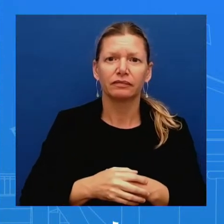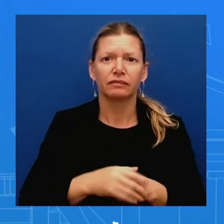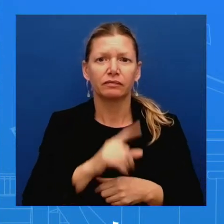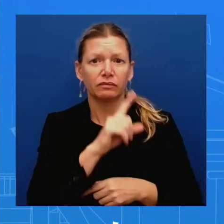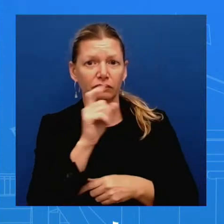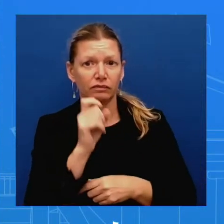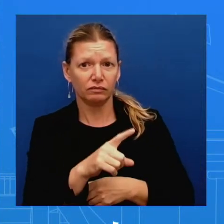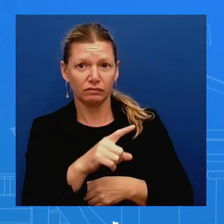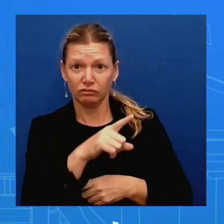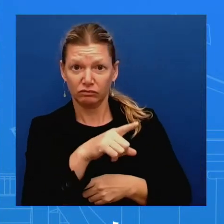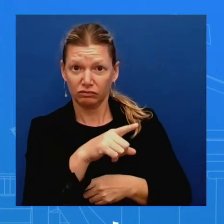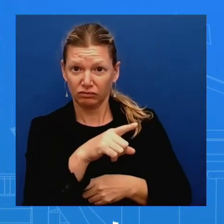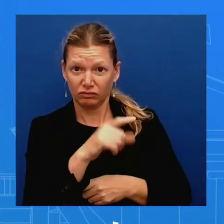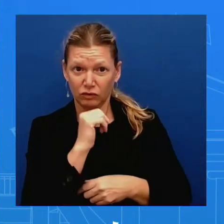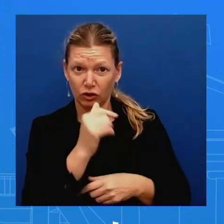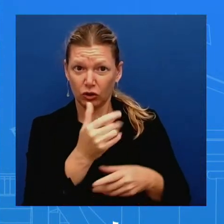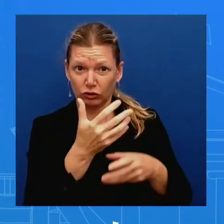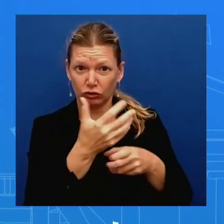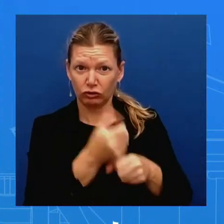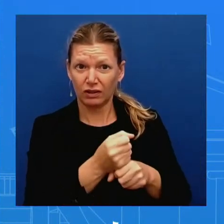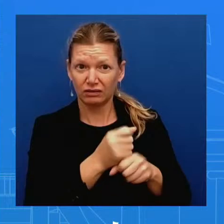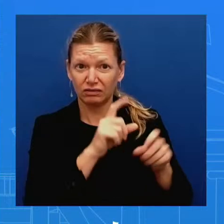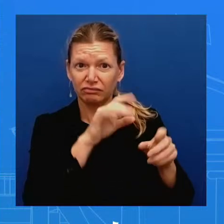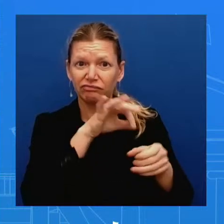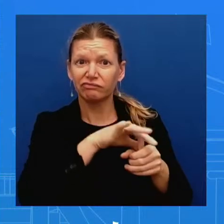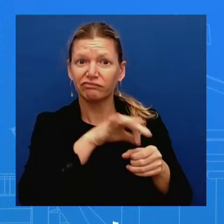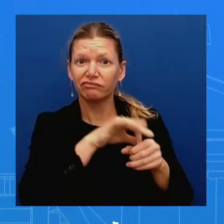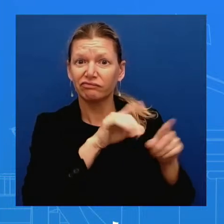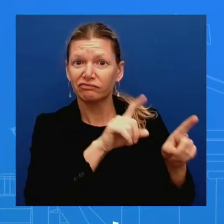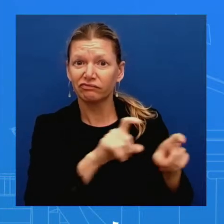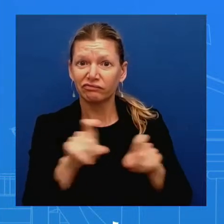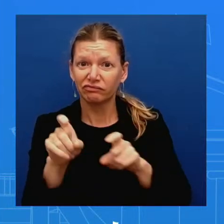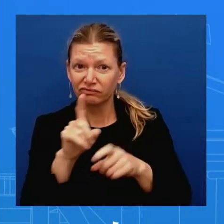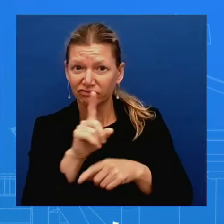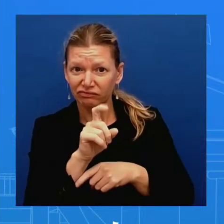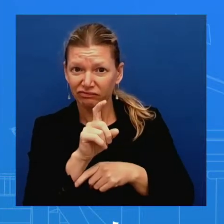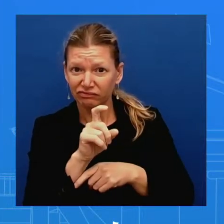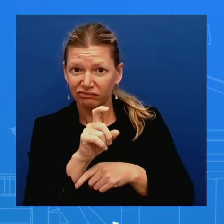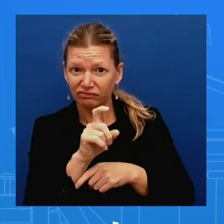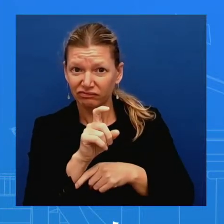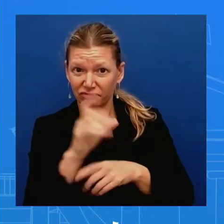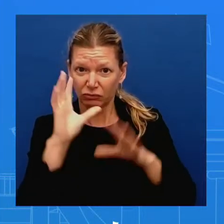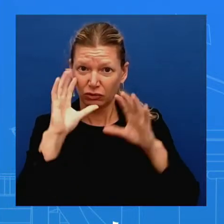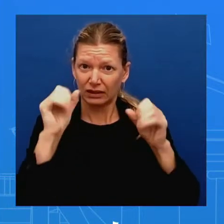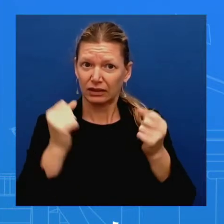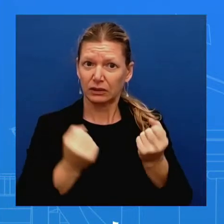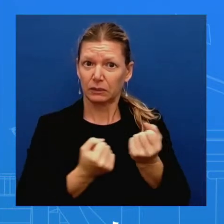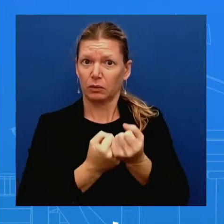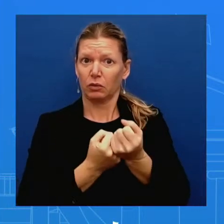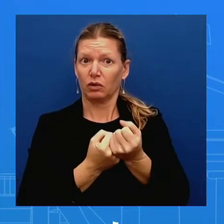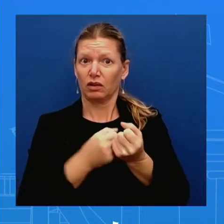is lower than it was this time four years ago? Mr. Benjamin: I can honestly tell you that I don't follow the polls. Ms. Jean-Pierre: Go ahead.